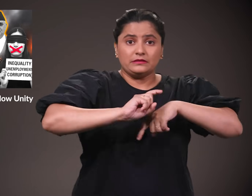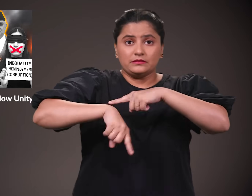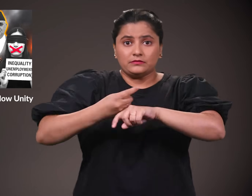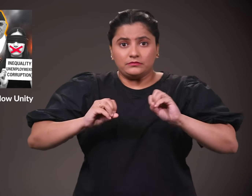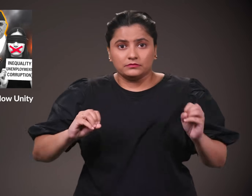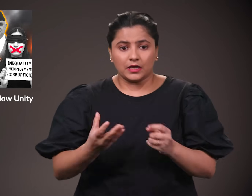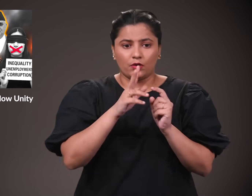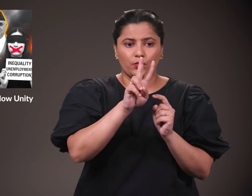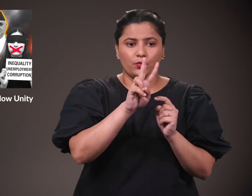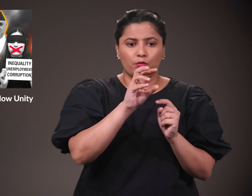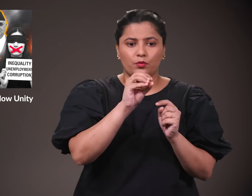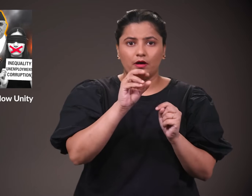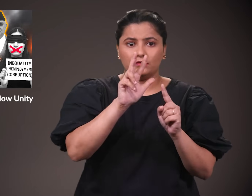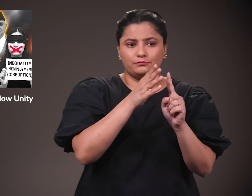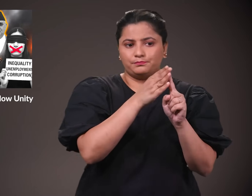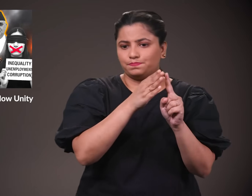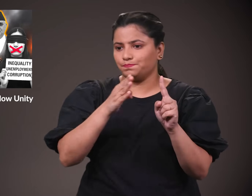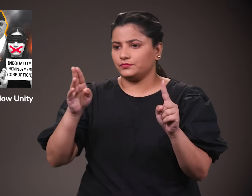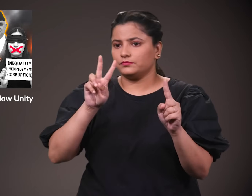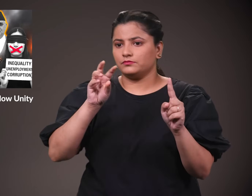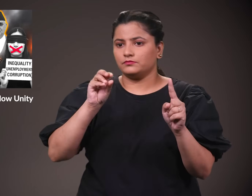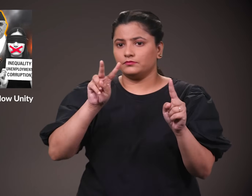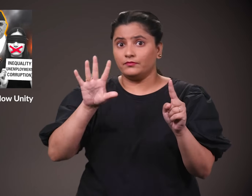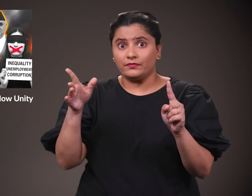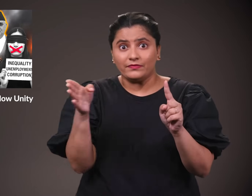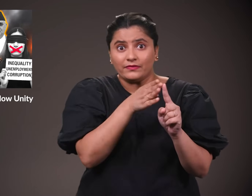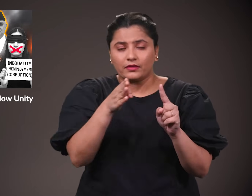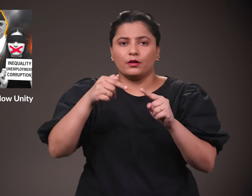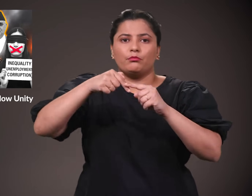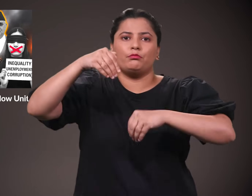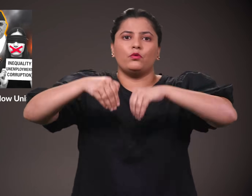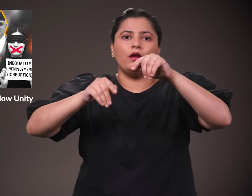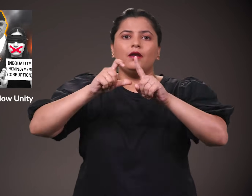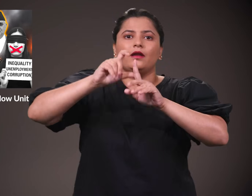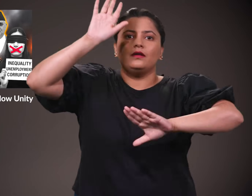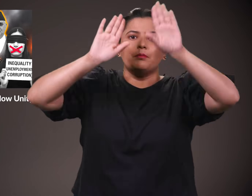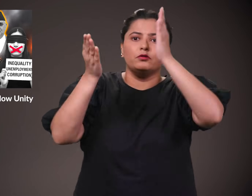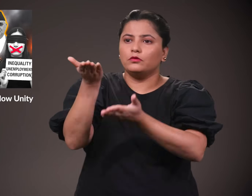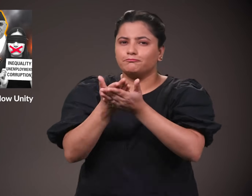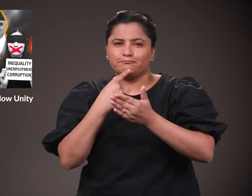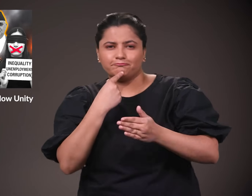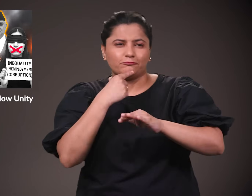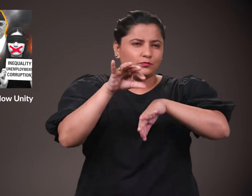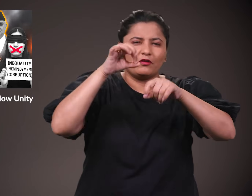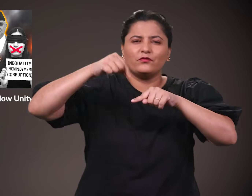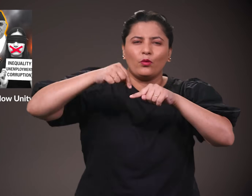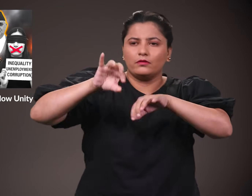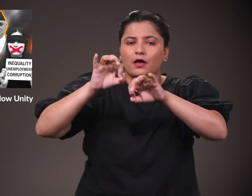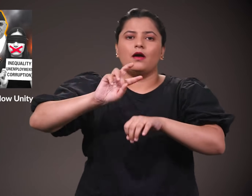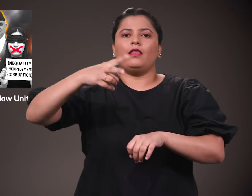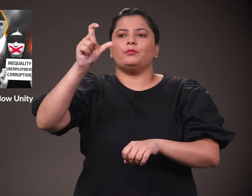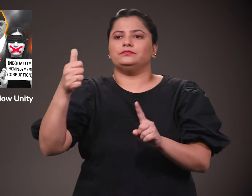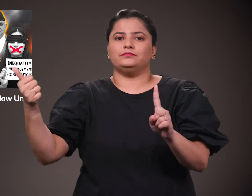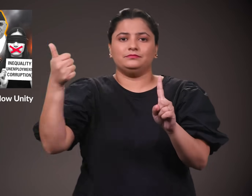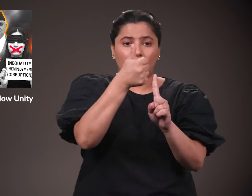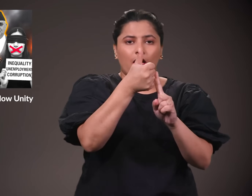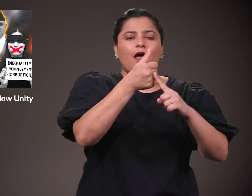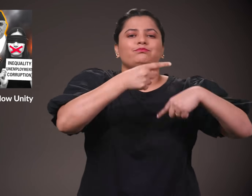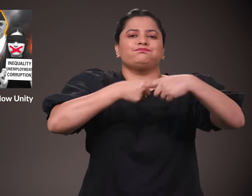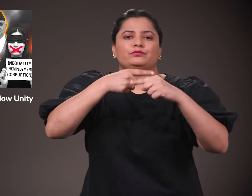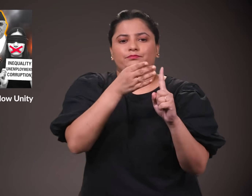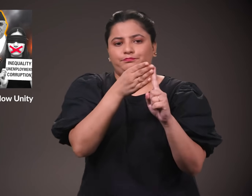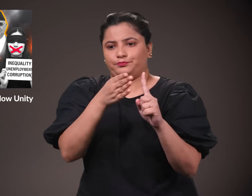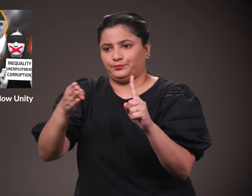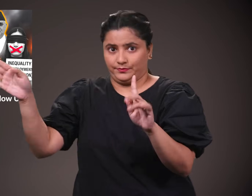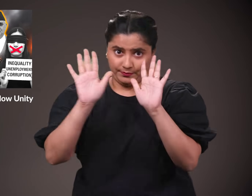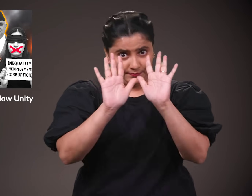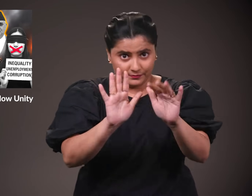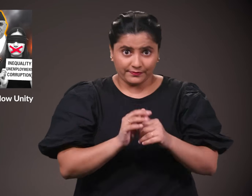Then from 2008 to 2025, Nepal was a Federal Democratic Republic.